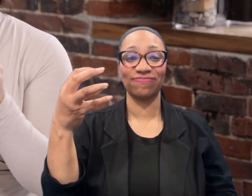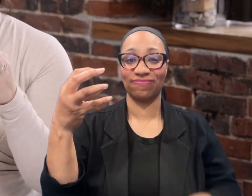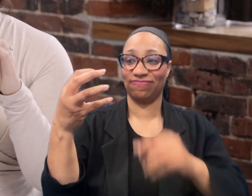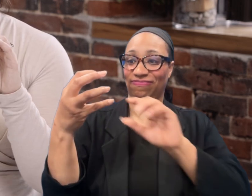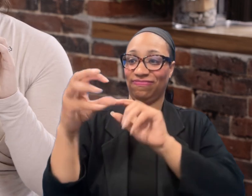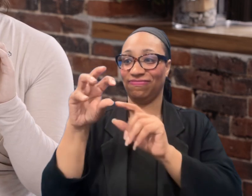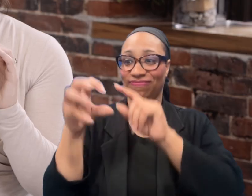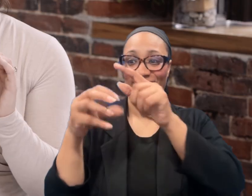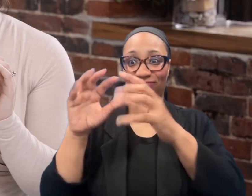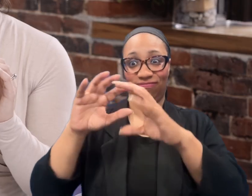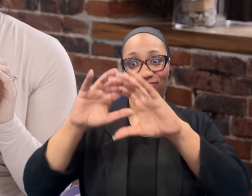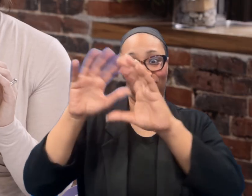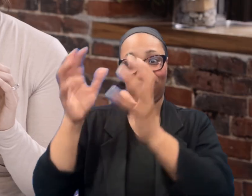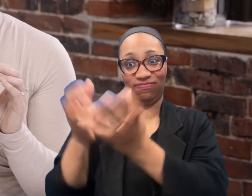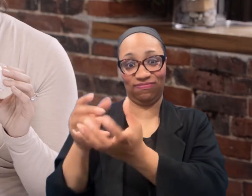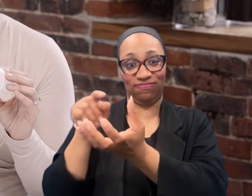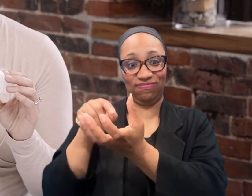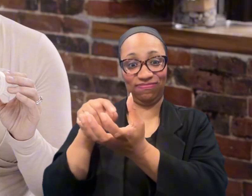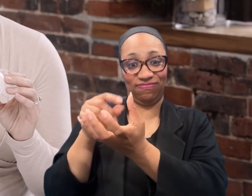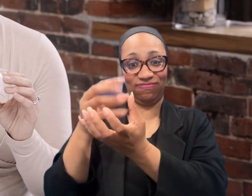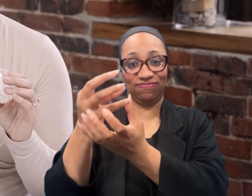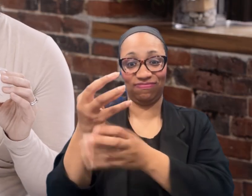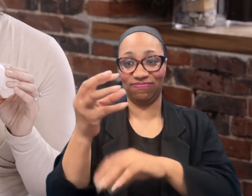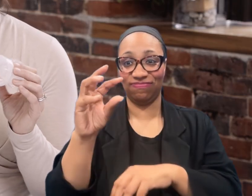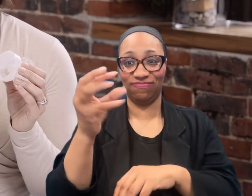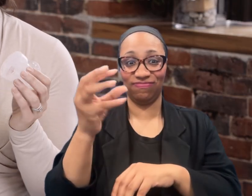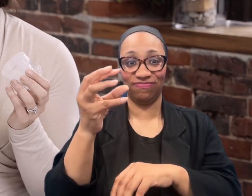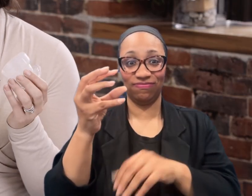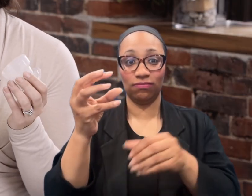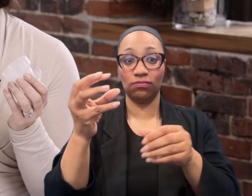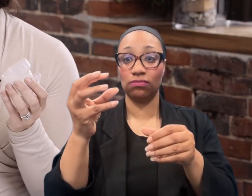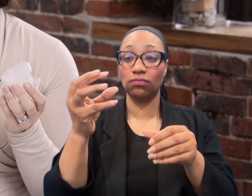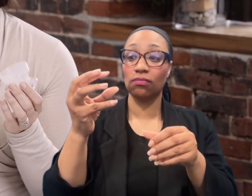Below the connector is where your duck bill valve will go. Now, the Lansinoh duckbill valves are